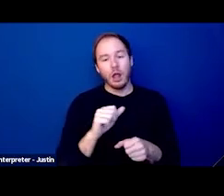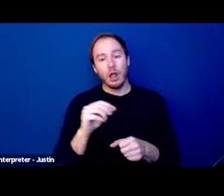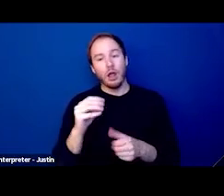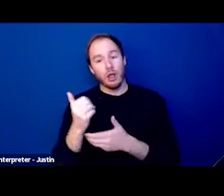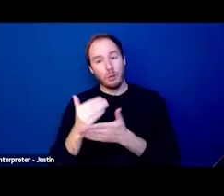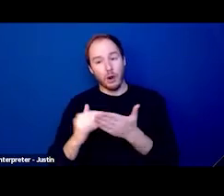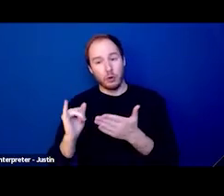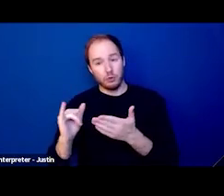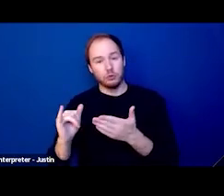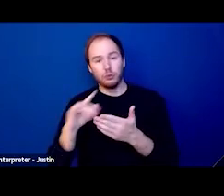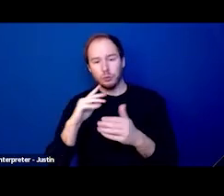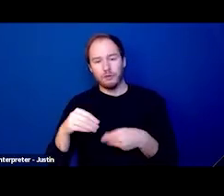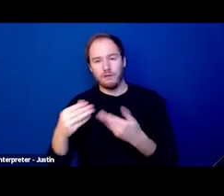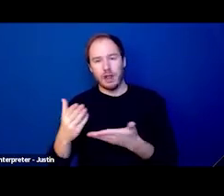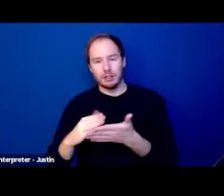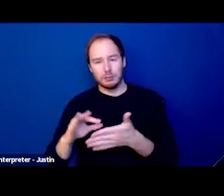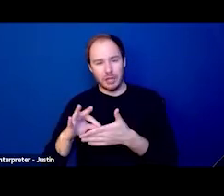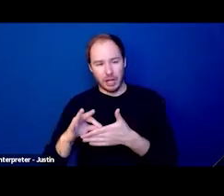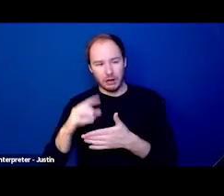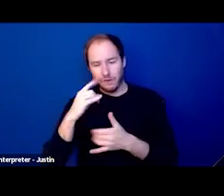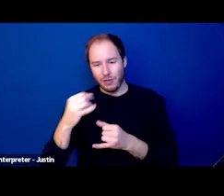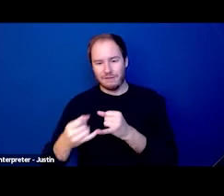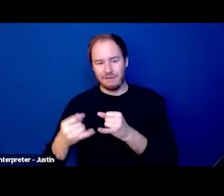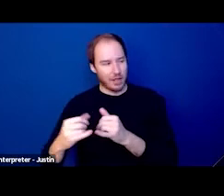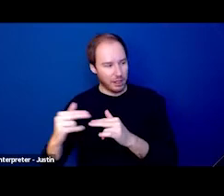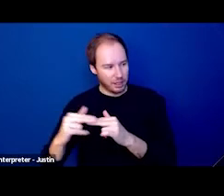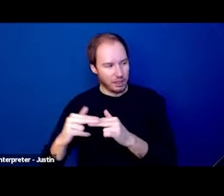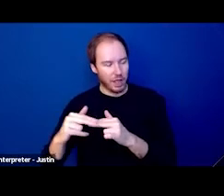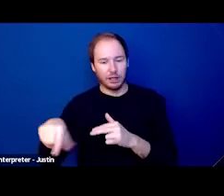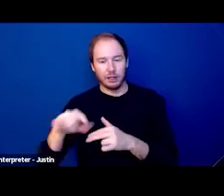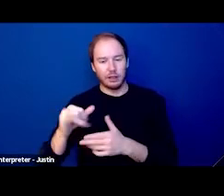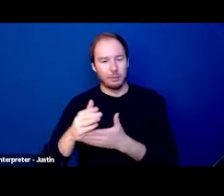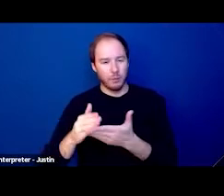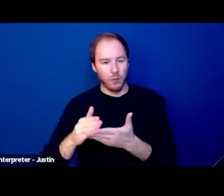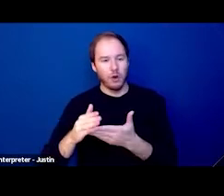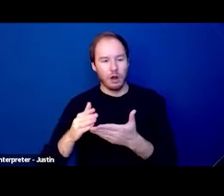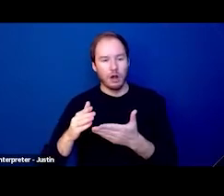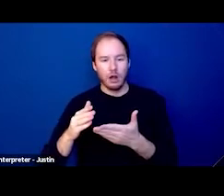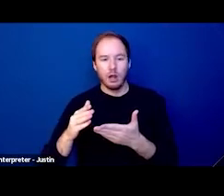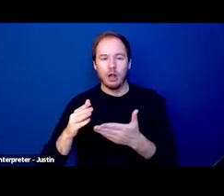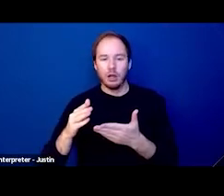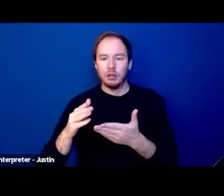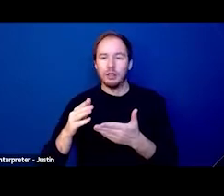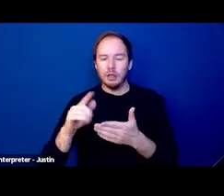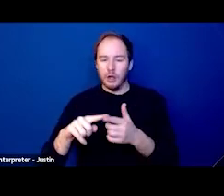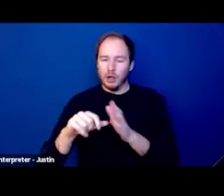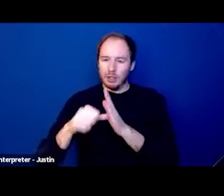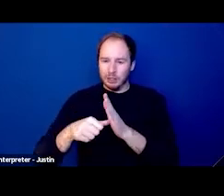for what I'm about to go over in these final slides of this portion of the session, which is to really highlight where the opportunities are